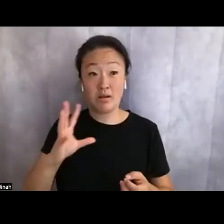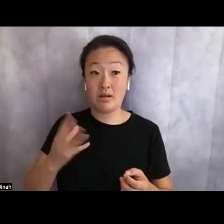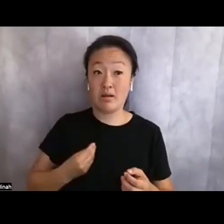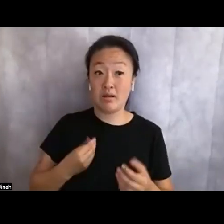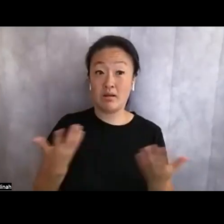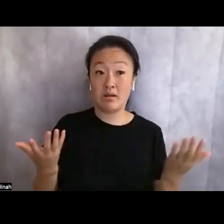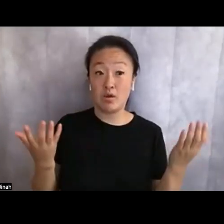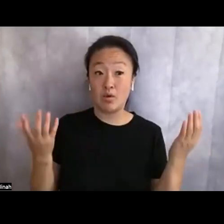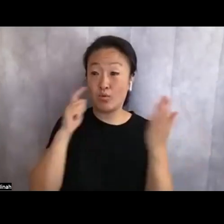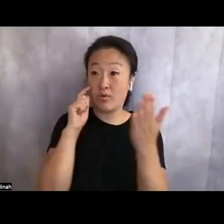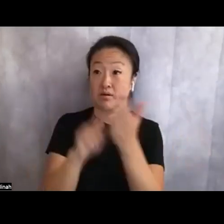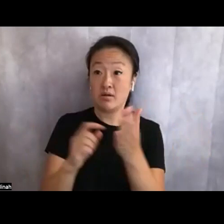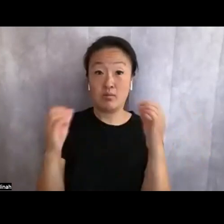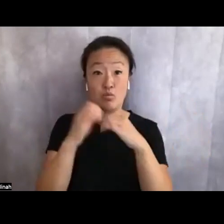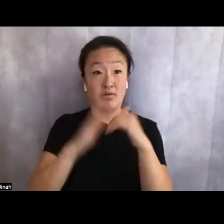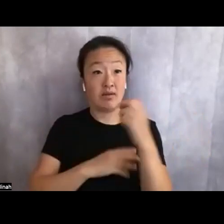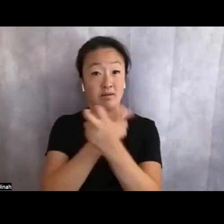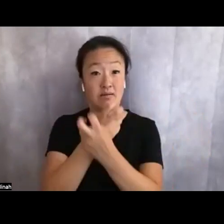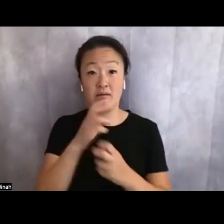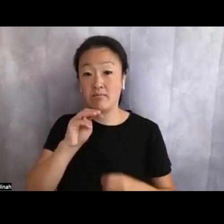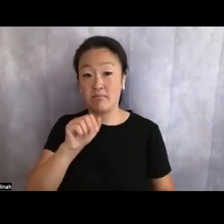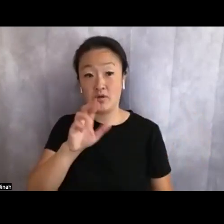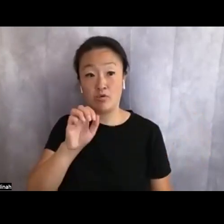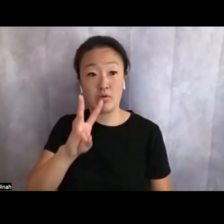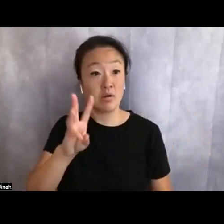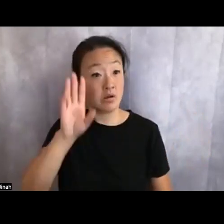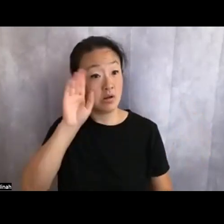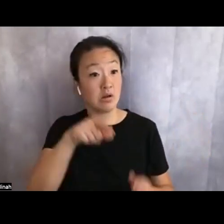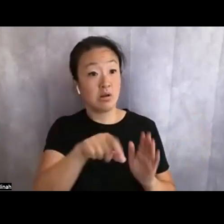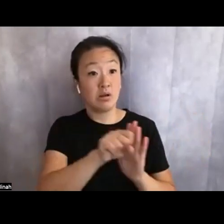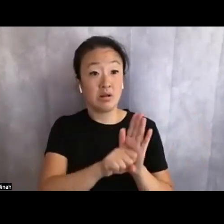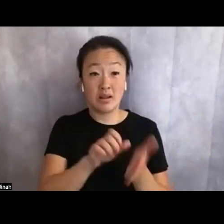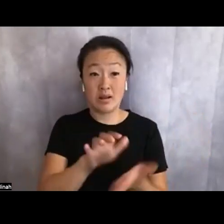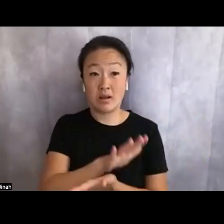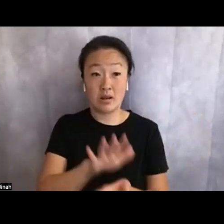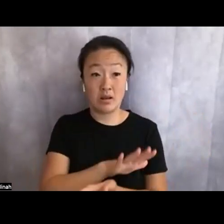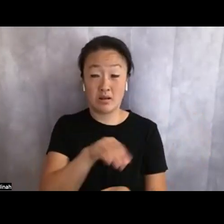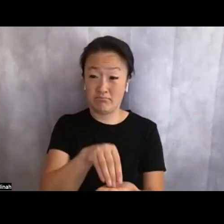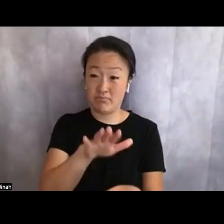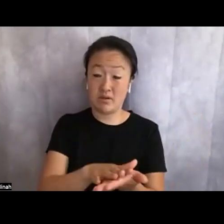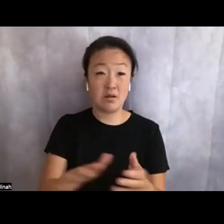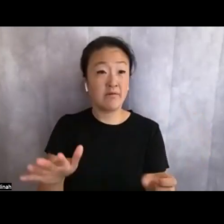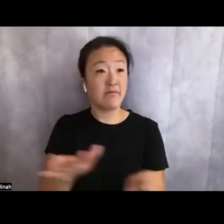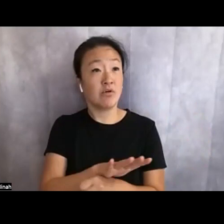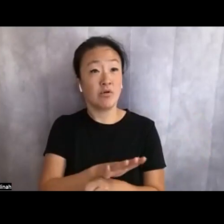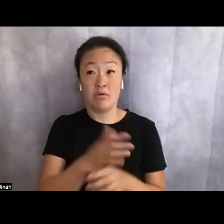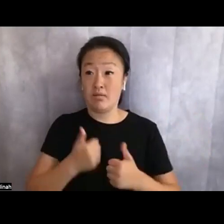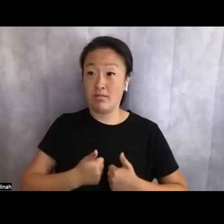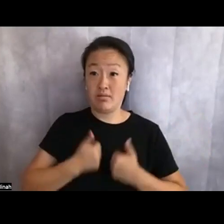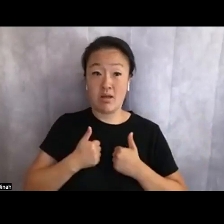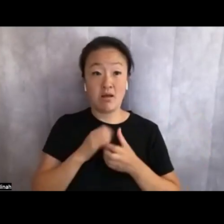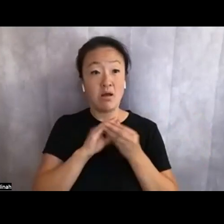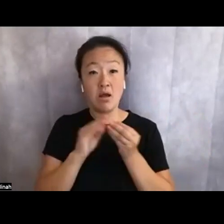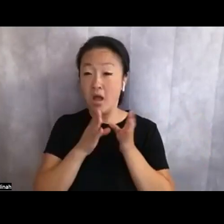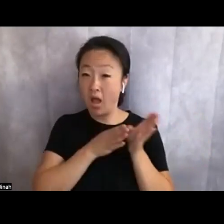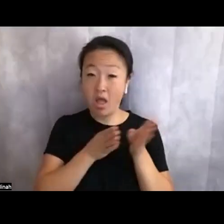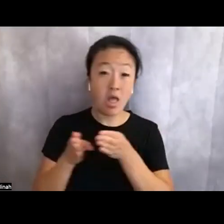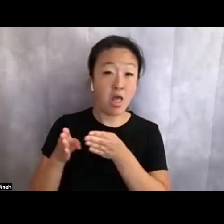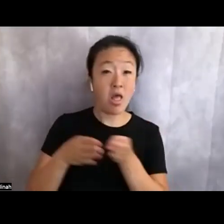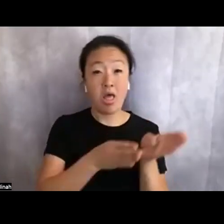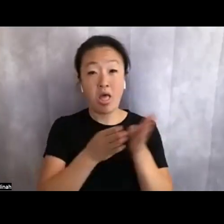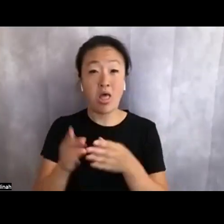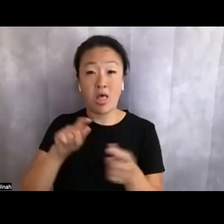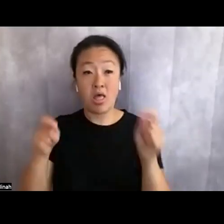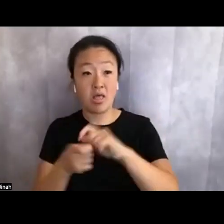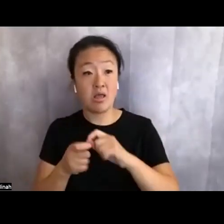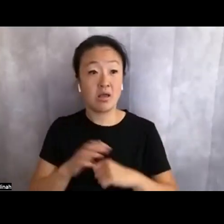did you know this state or documents could never jot down full plot twists? Eighty-plus policies